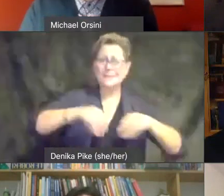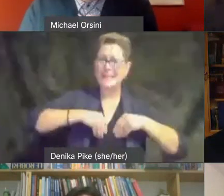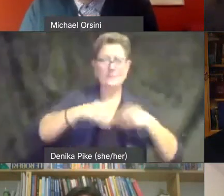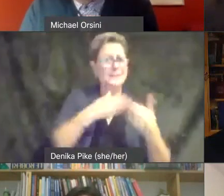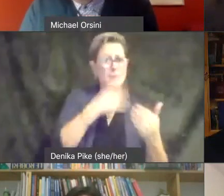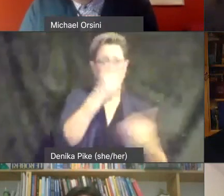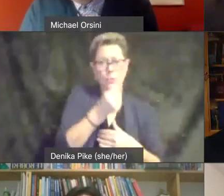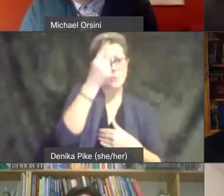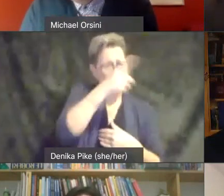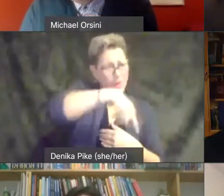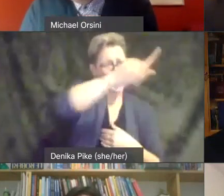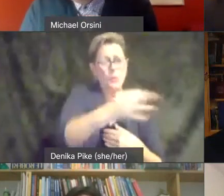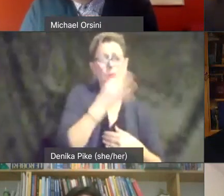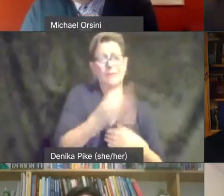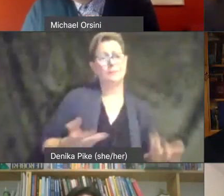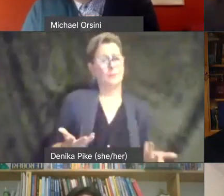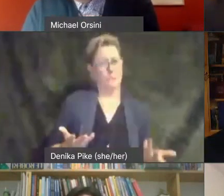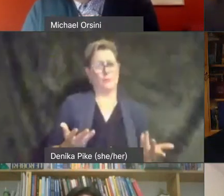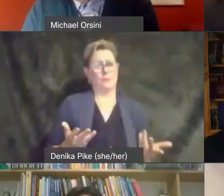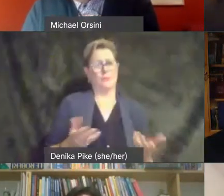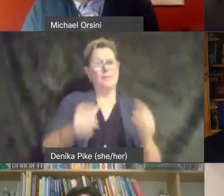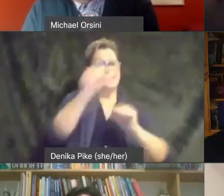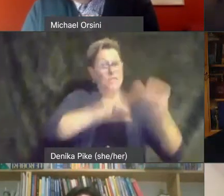So, I think is about how scientists and experts present the information.